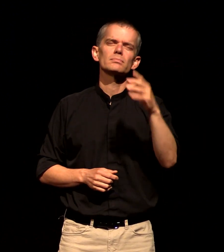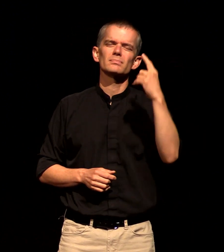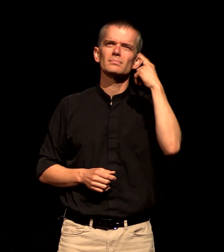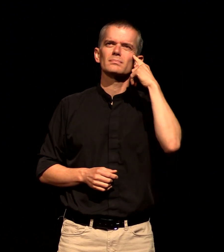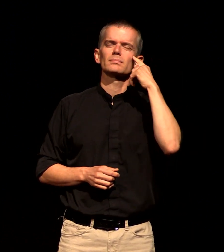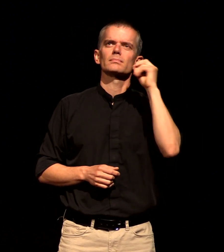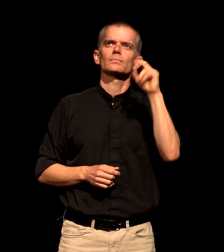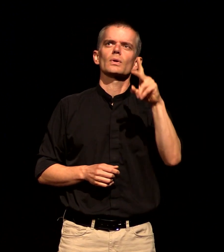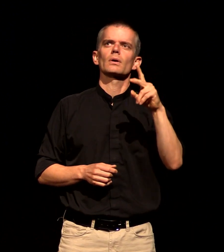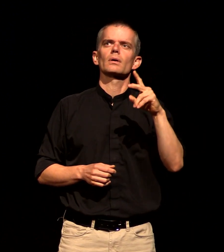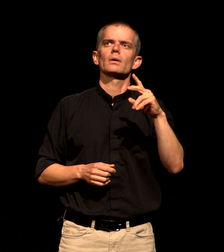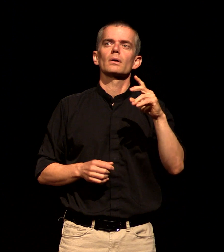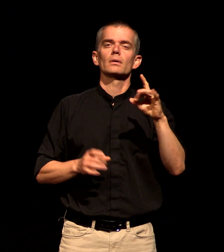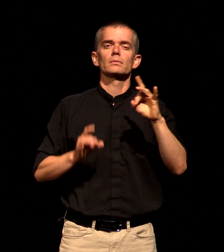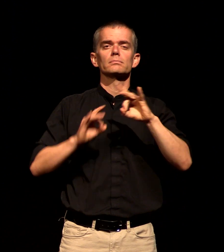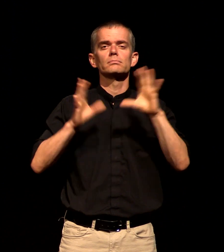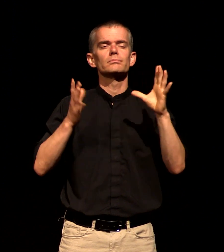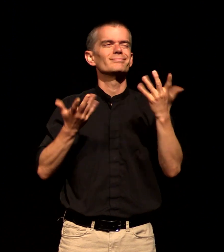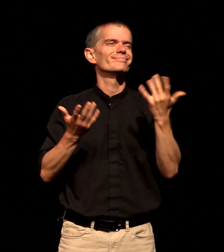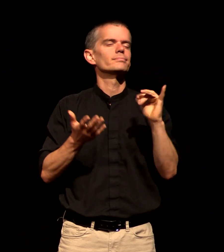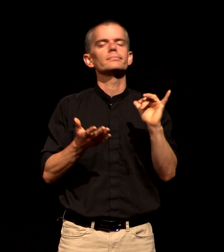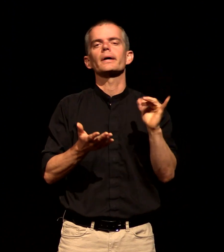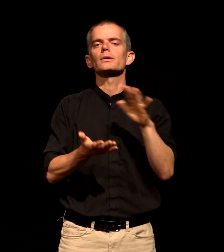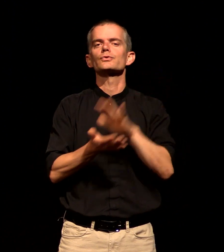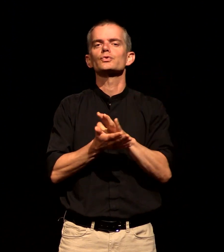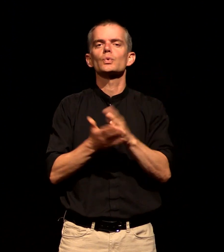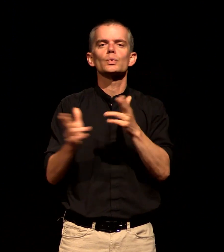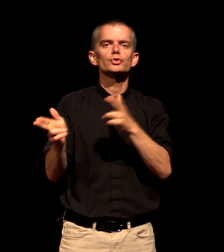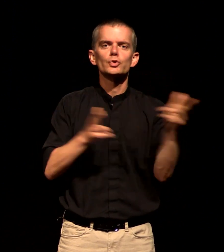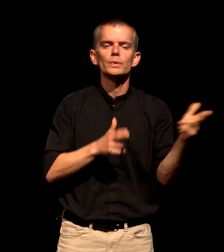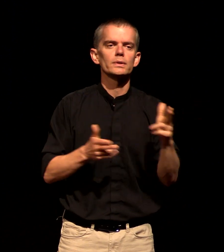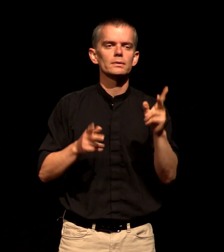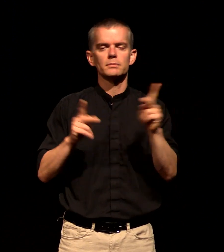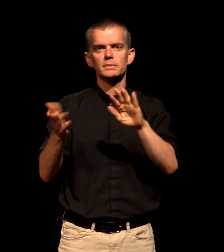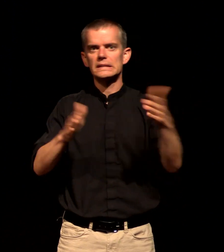to horrific school shootings and the loss of innocent life? How